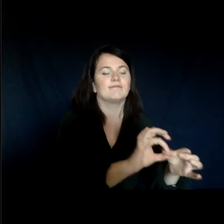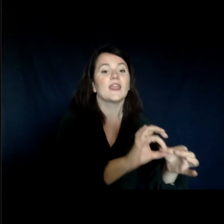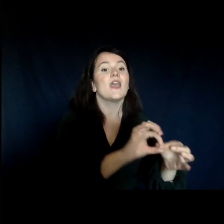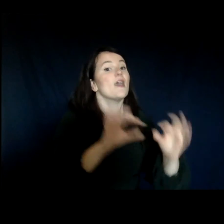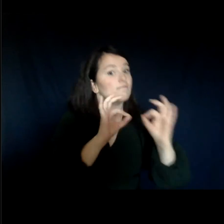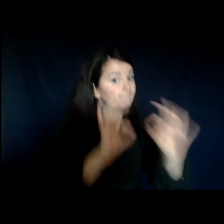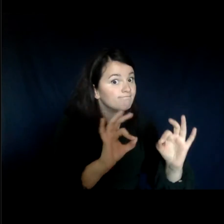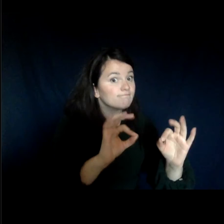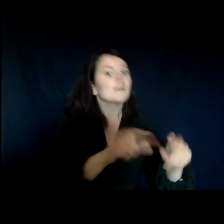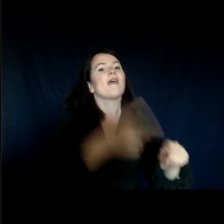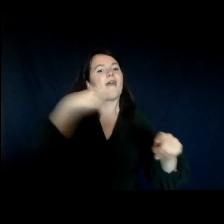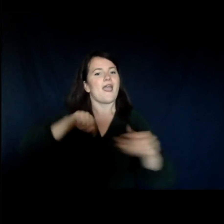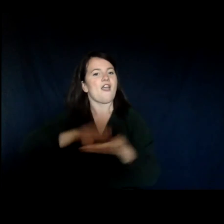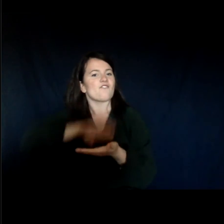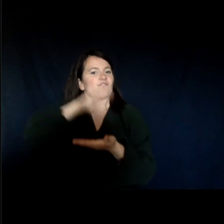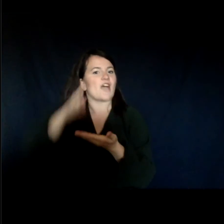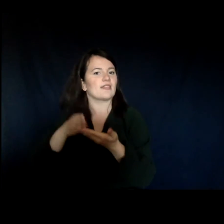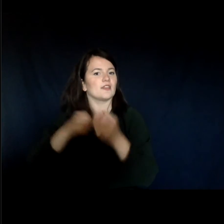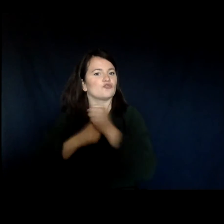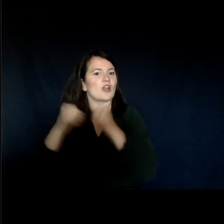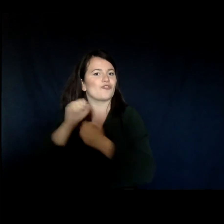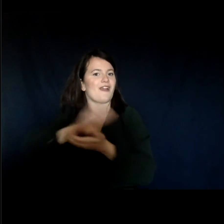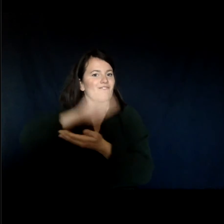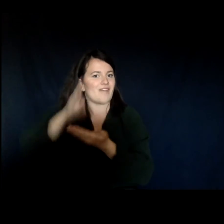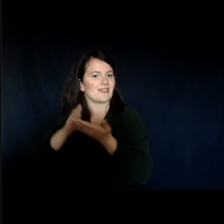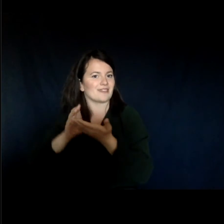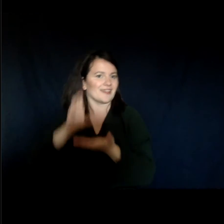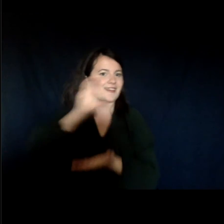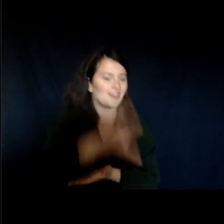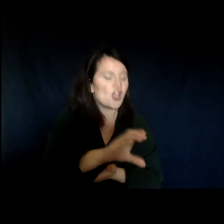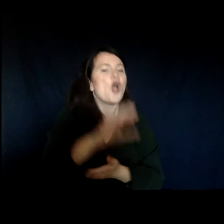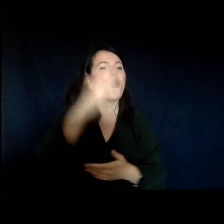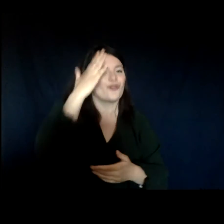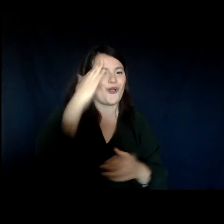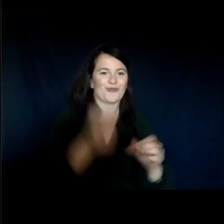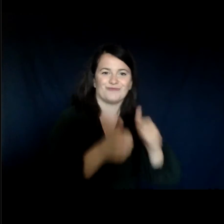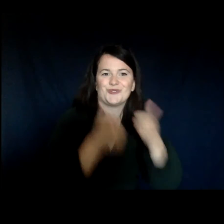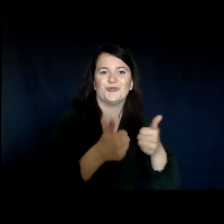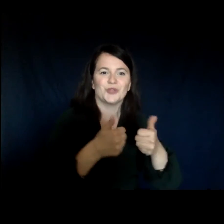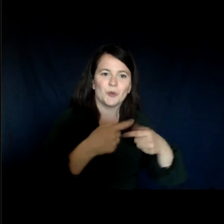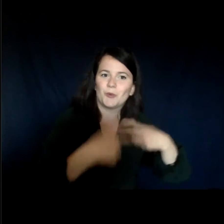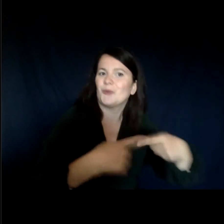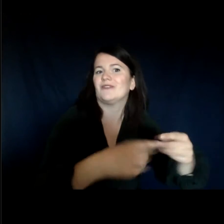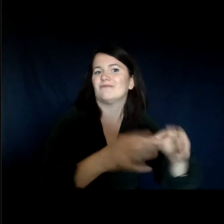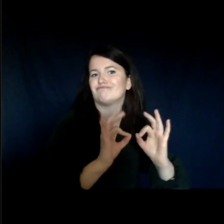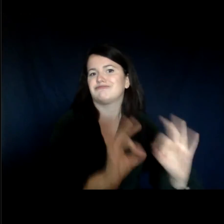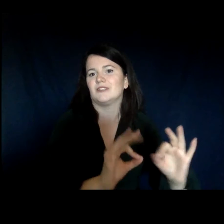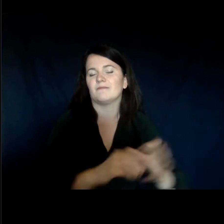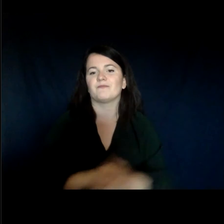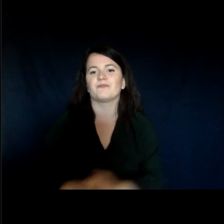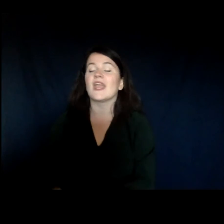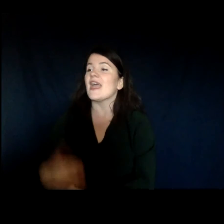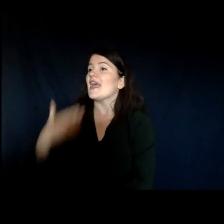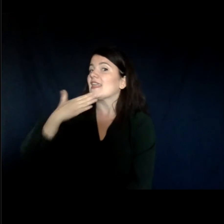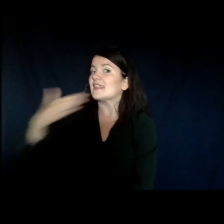I know you have to leave us before the end. I thank you for also putting some slots in your agenda